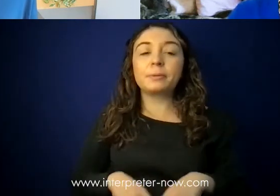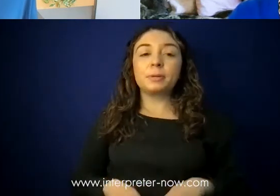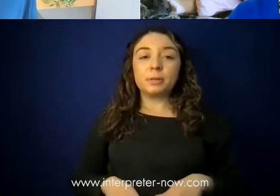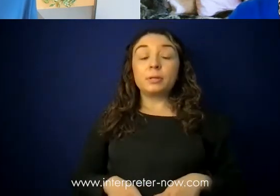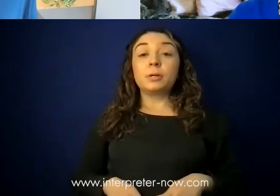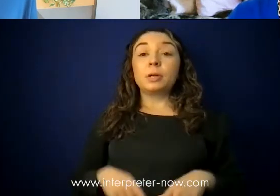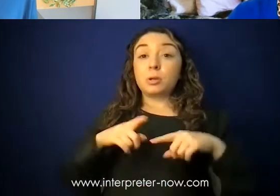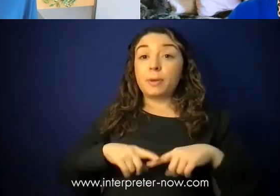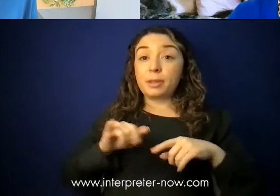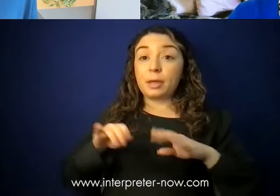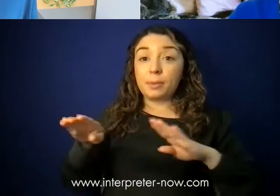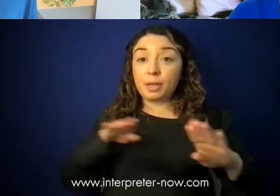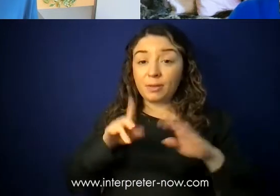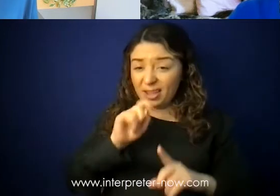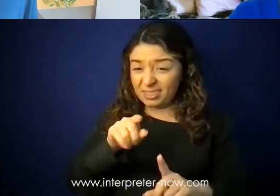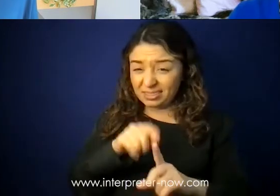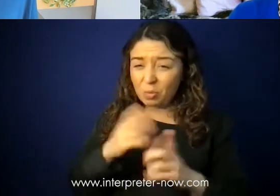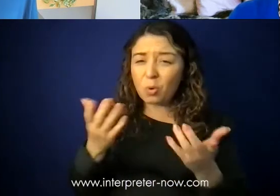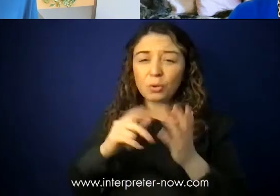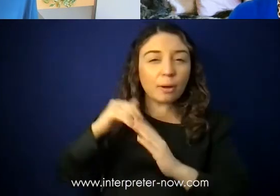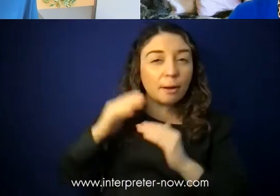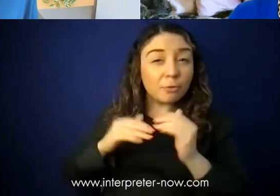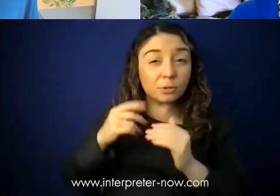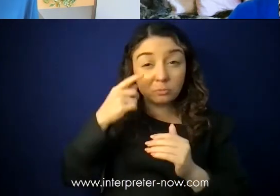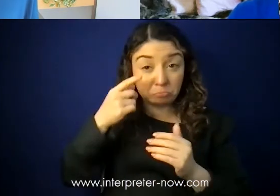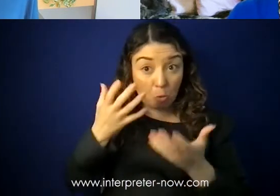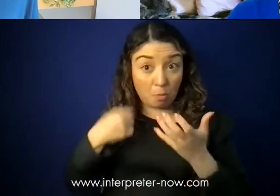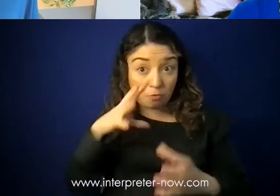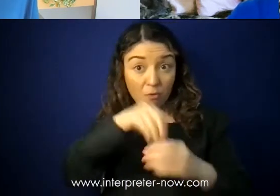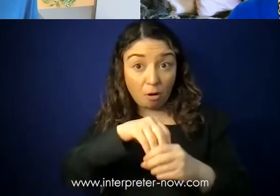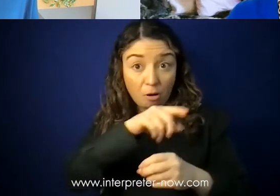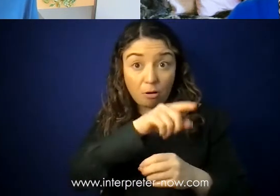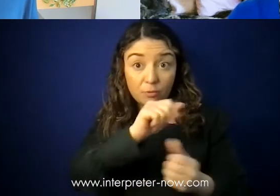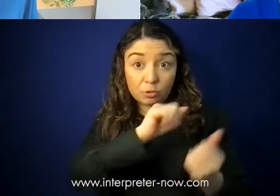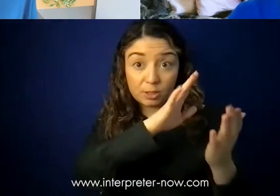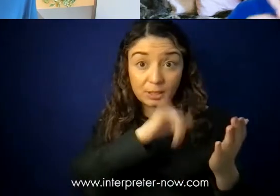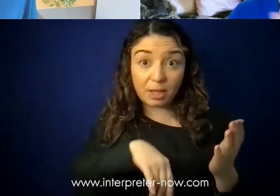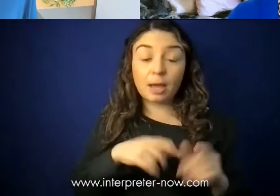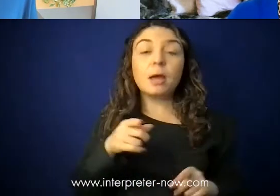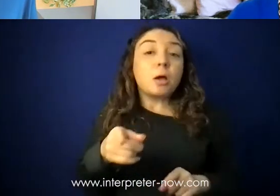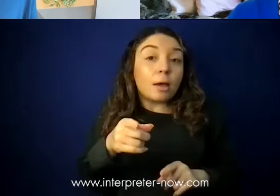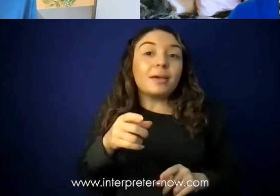you have a comfort level with me supporting you in addressing this?” They might say: "No, absolutely not."